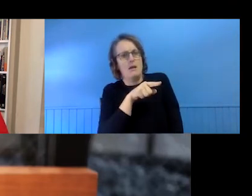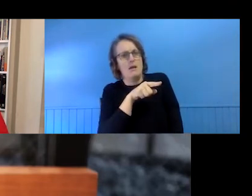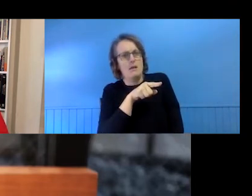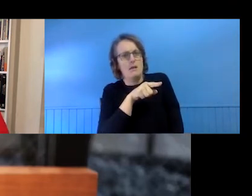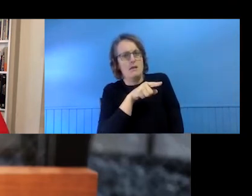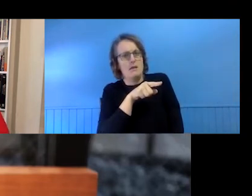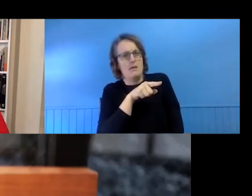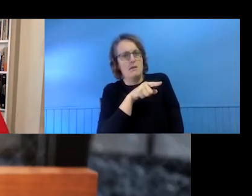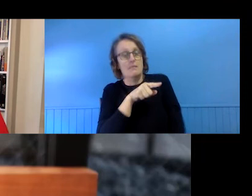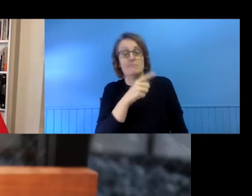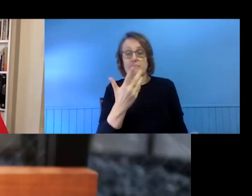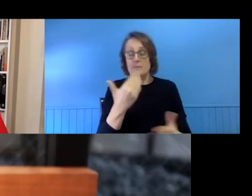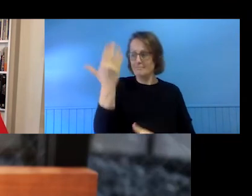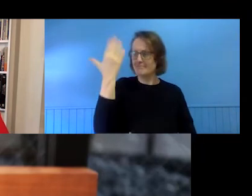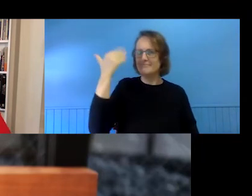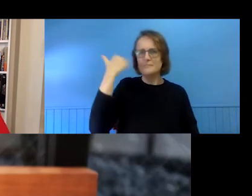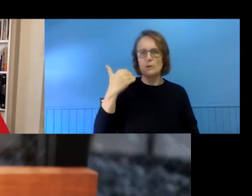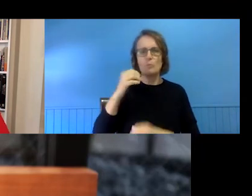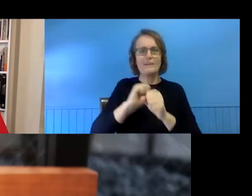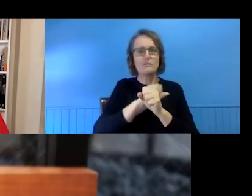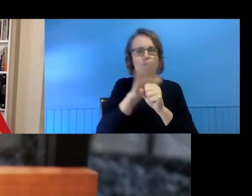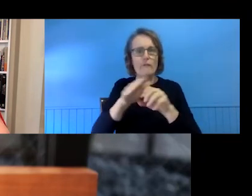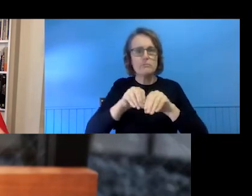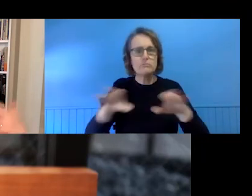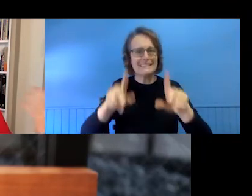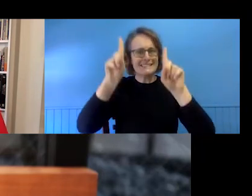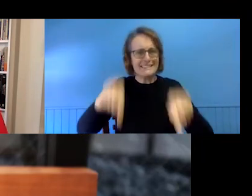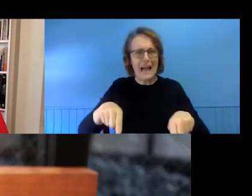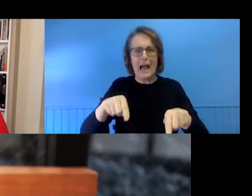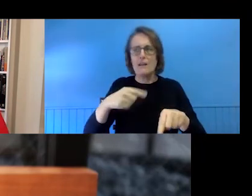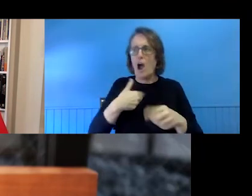of weeks of the COVID-19 crisis, I received a great number of very